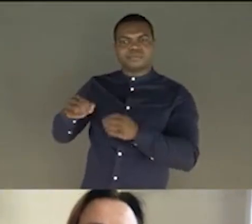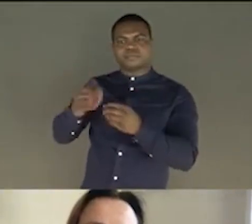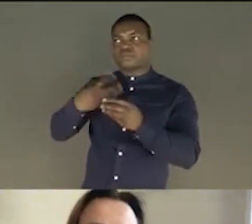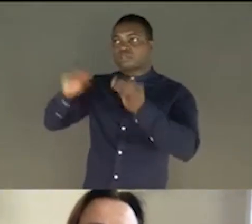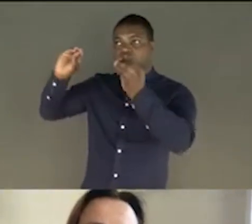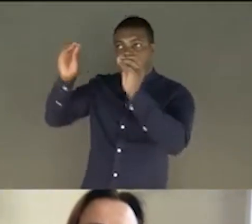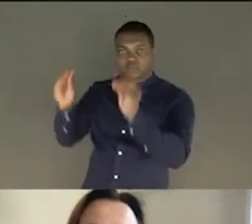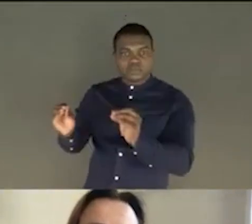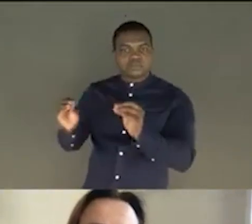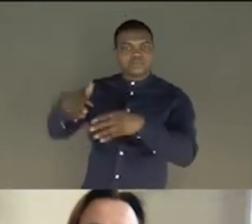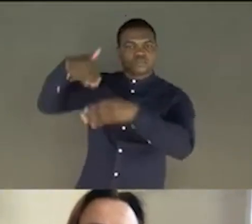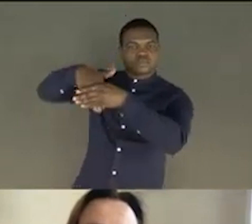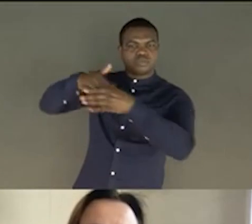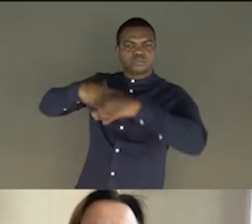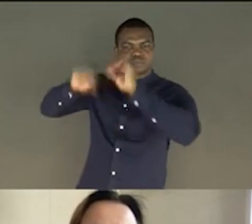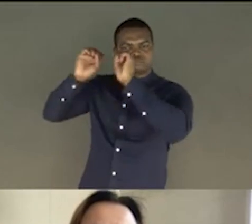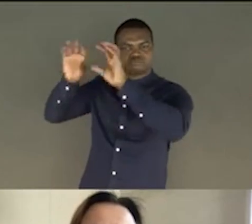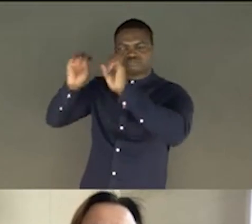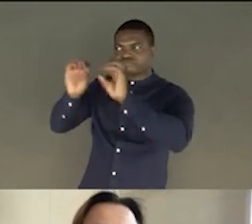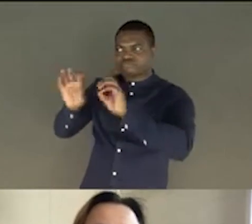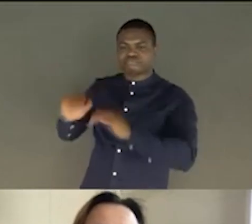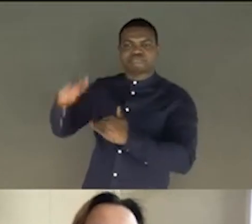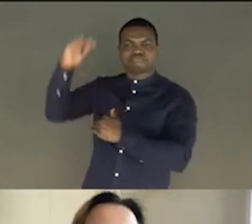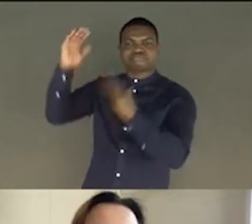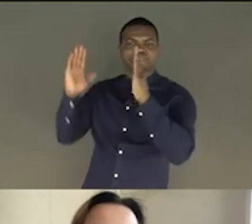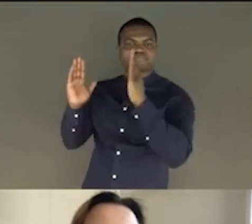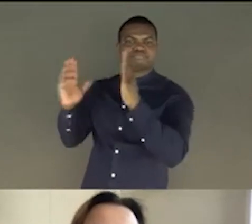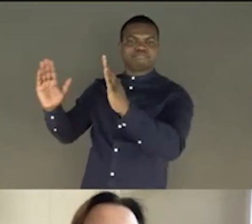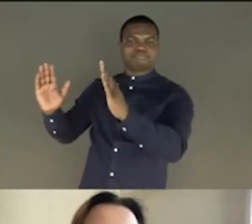information to present that first, not show all the information at once.